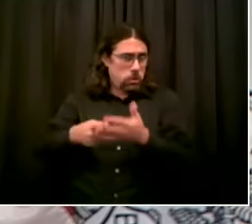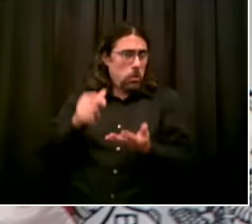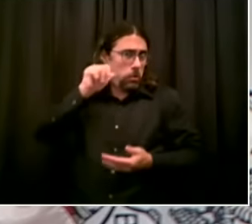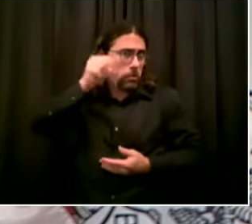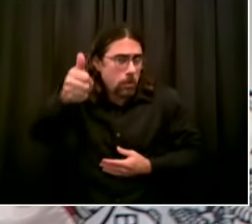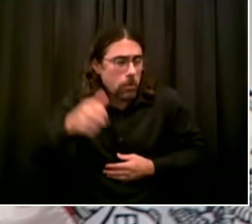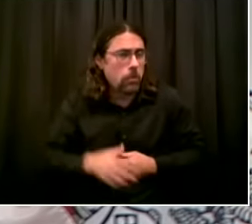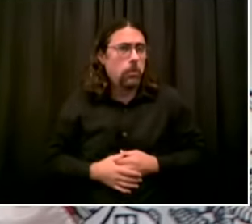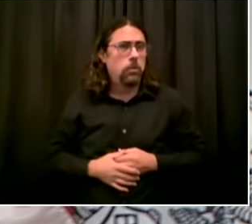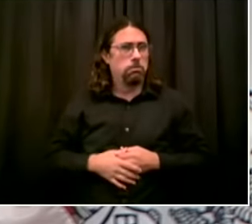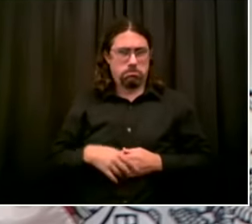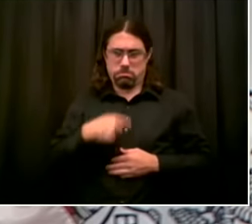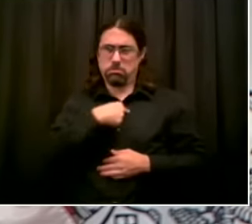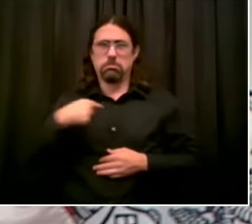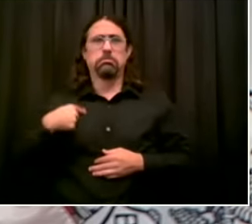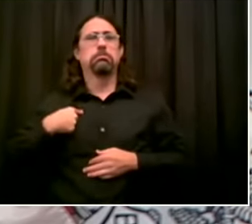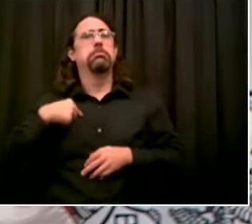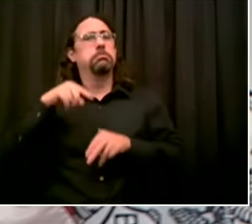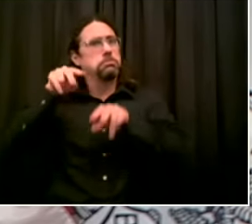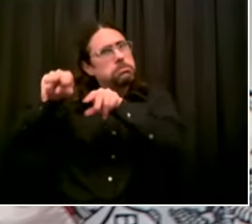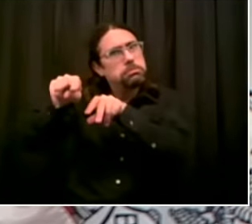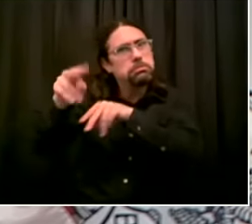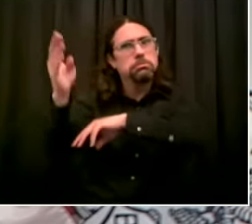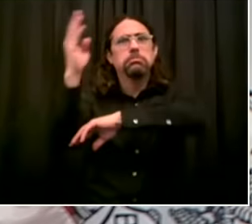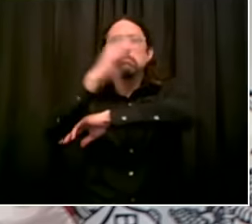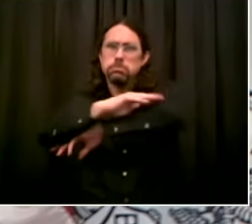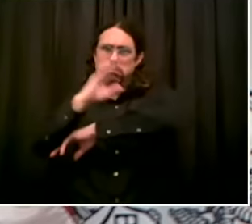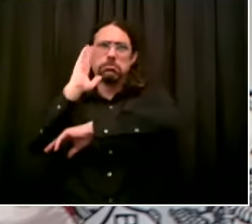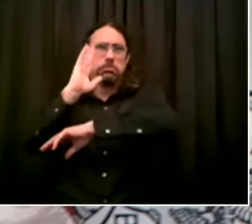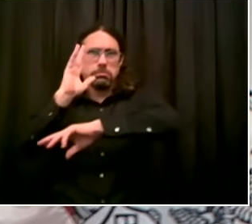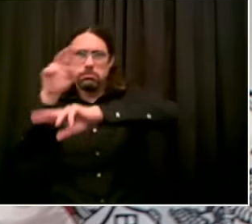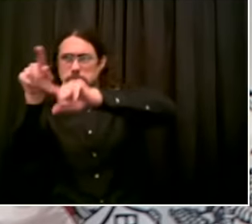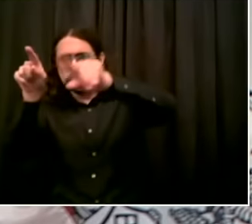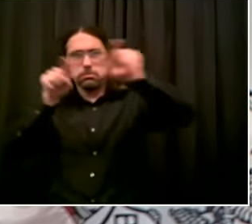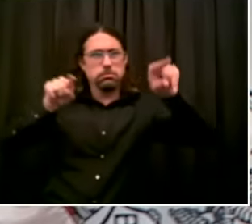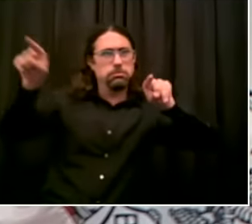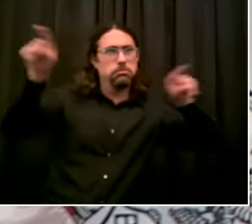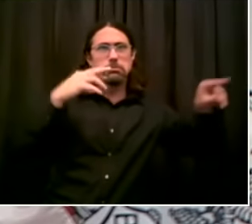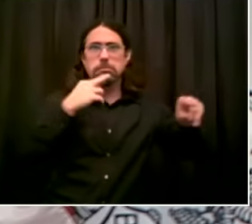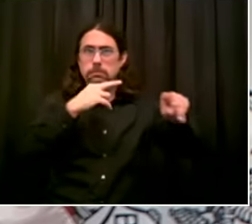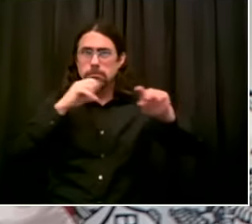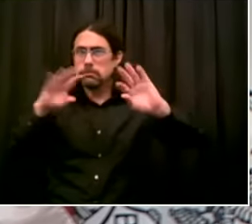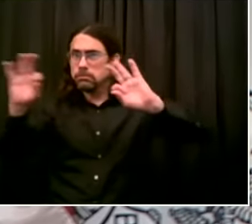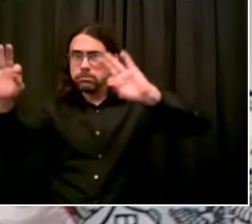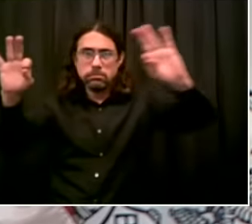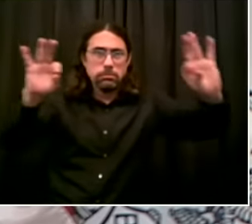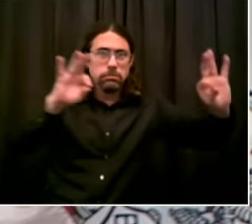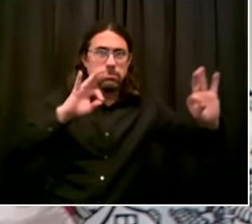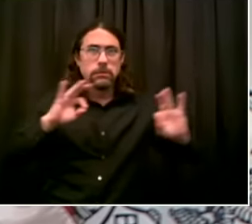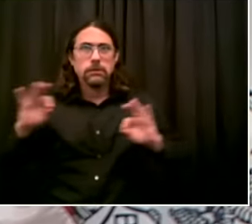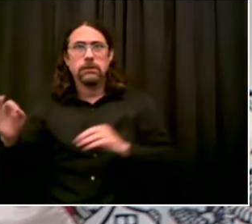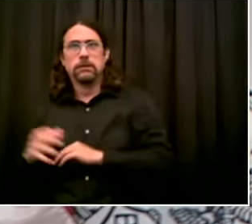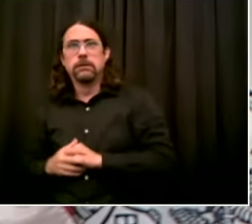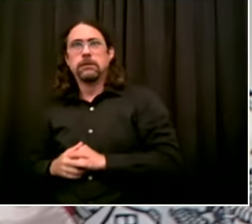MASK WEARING WE AREOF WG IN A VERY DIFFERENT POSITION AND TAKEN MUCH